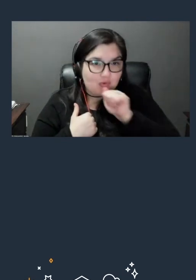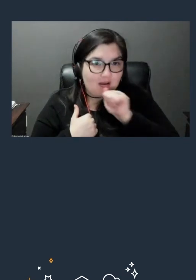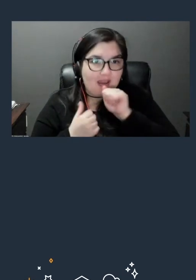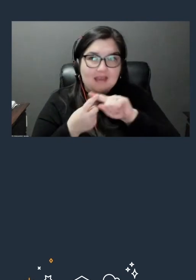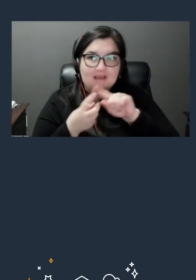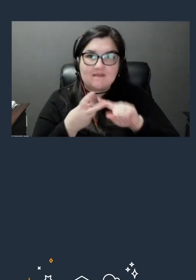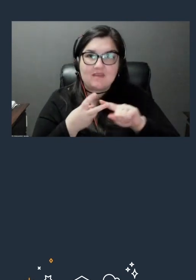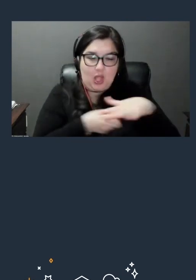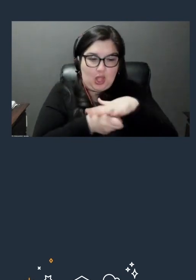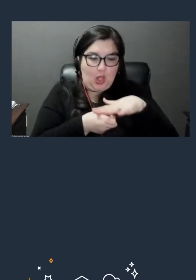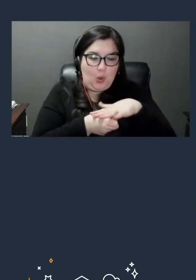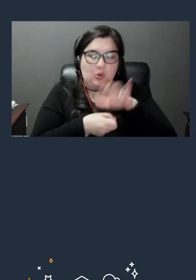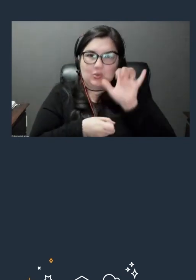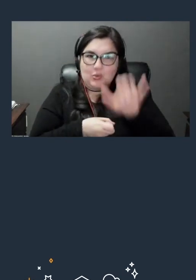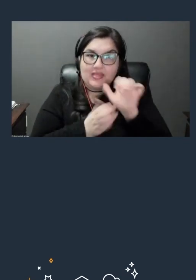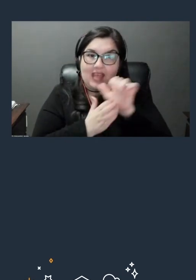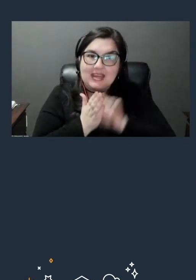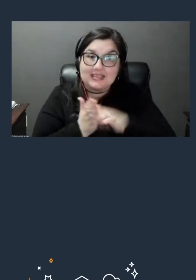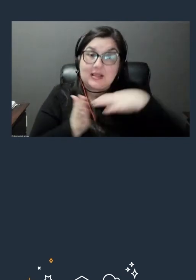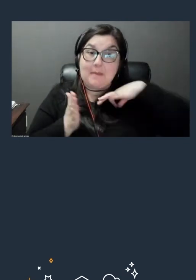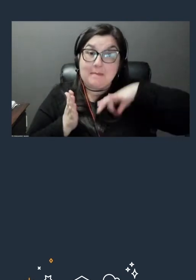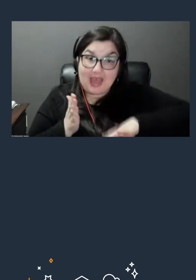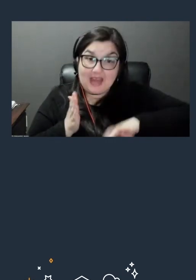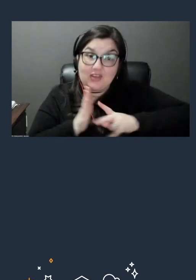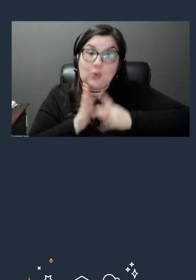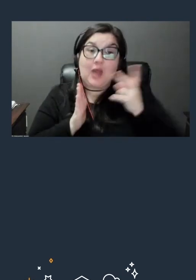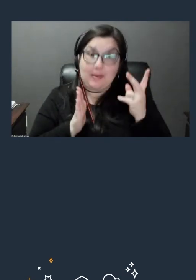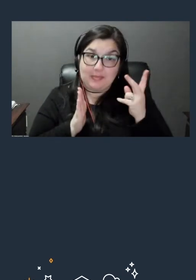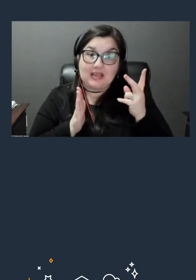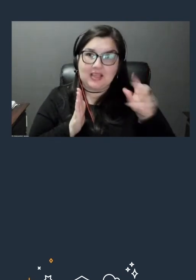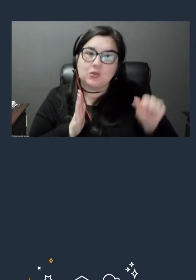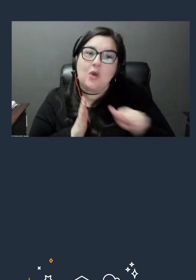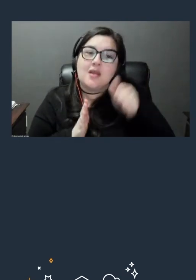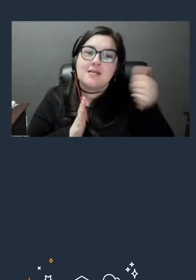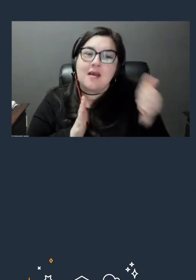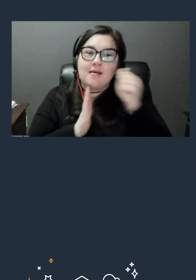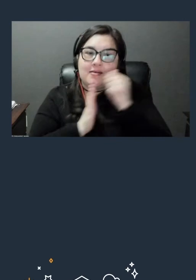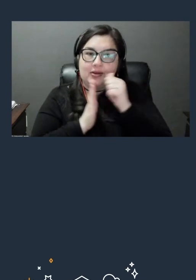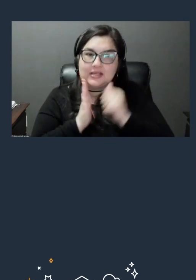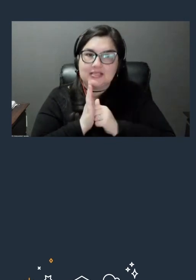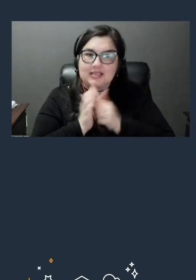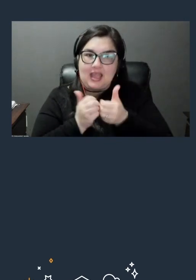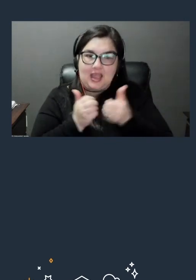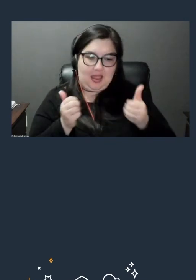So the benefit of replicating the data to another account is that other account has a completely different set